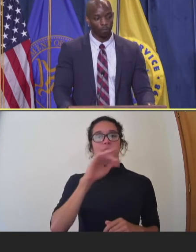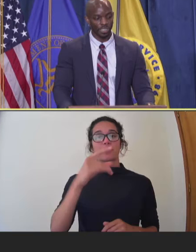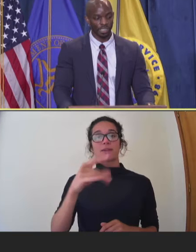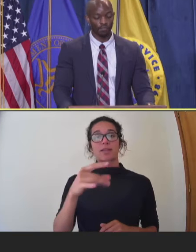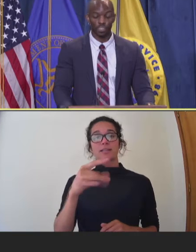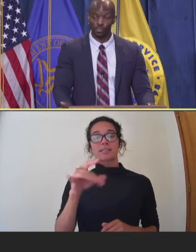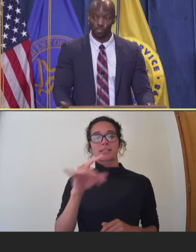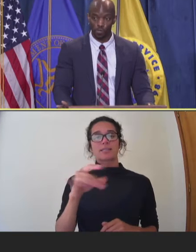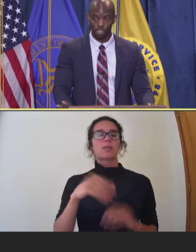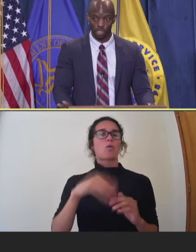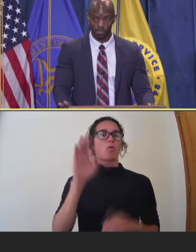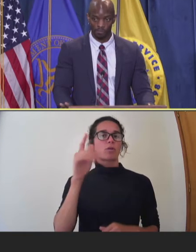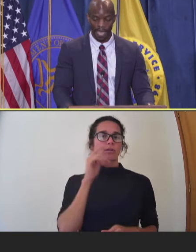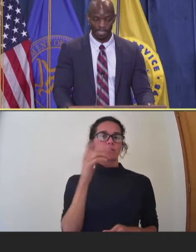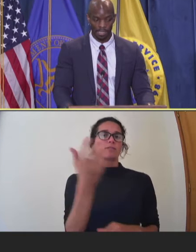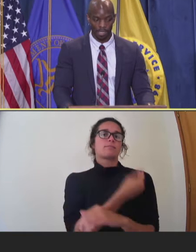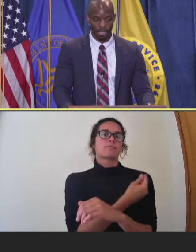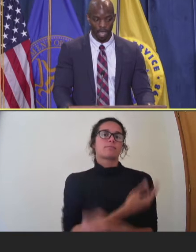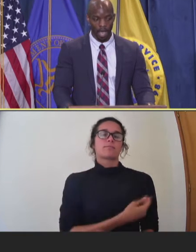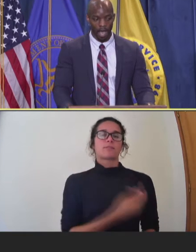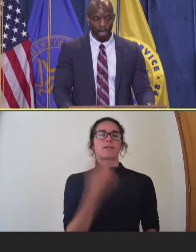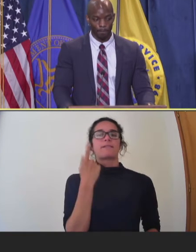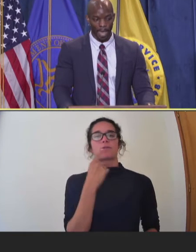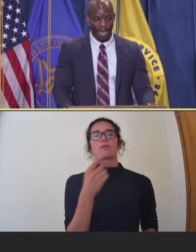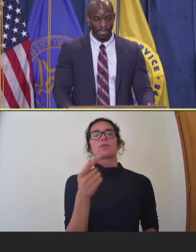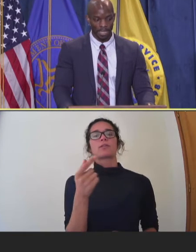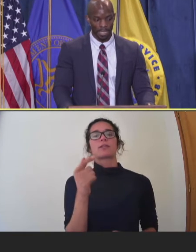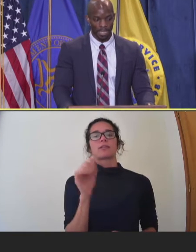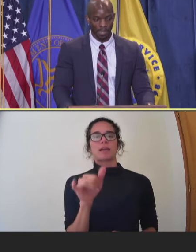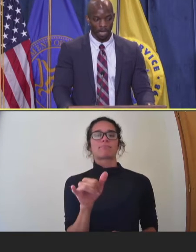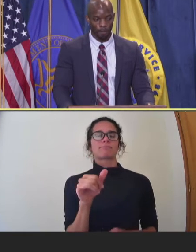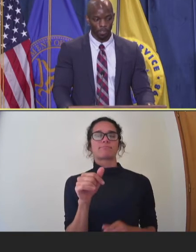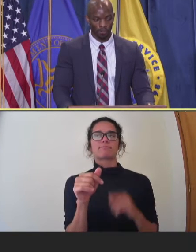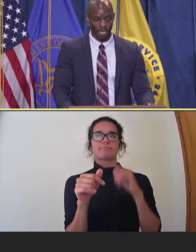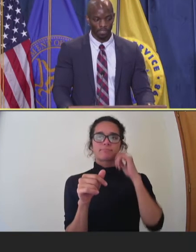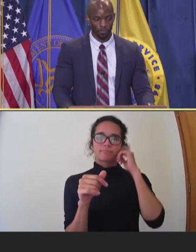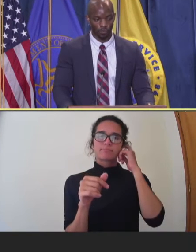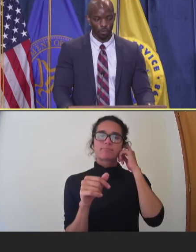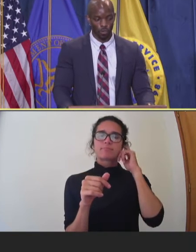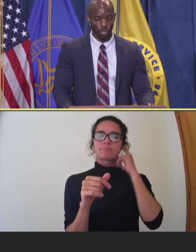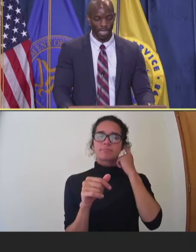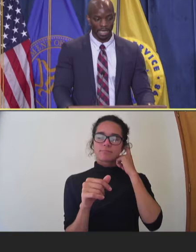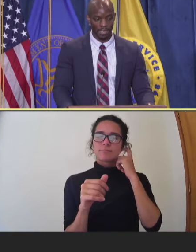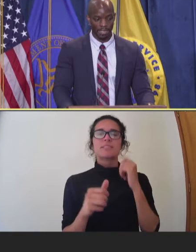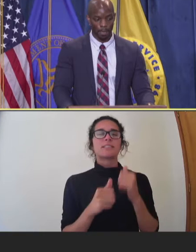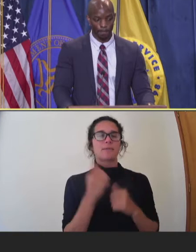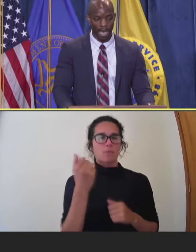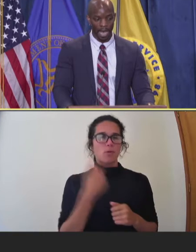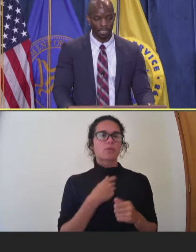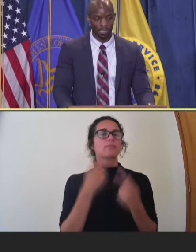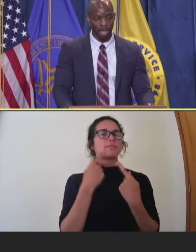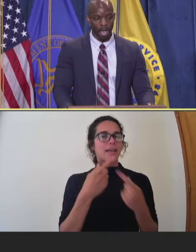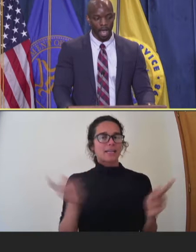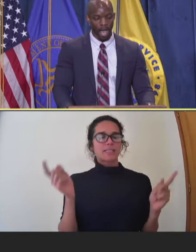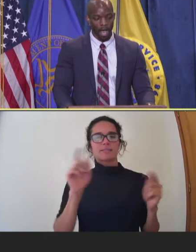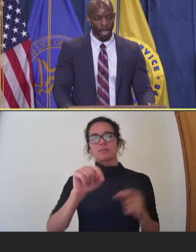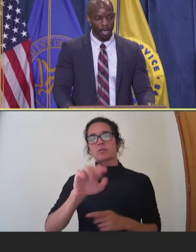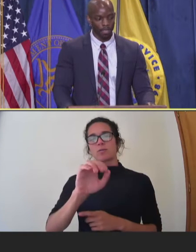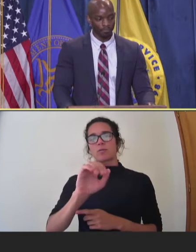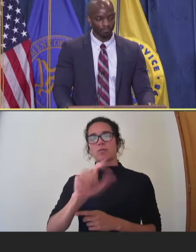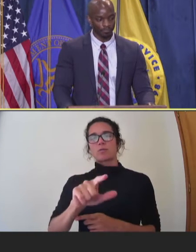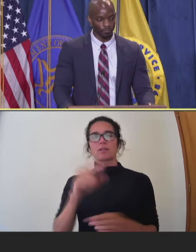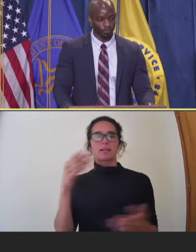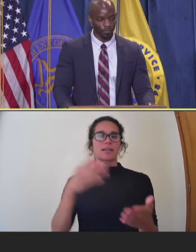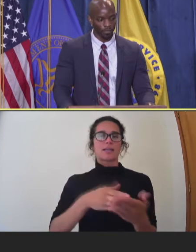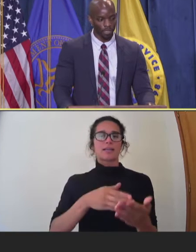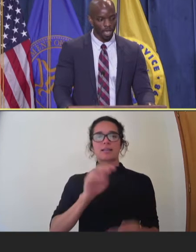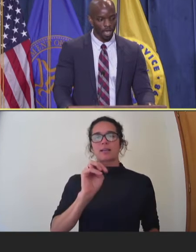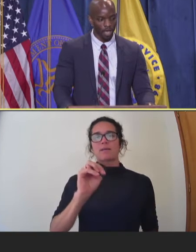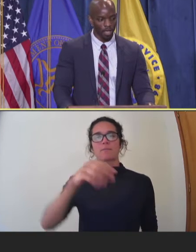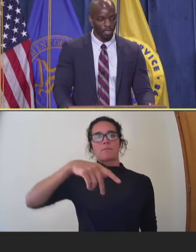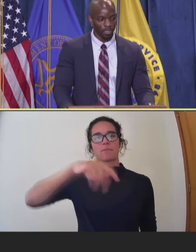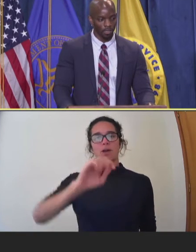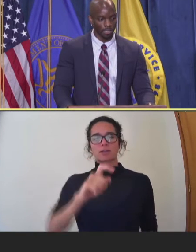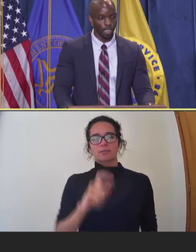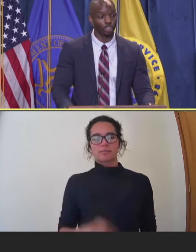received the two dose JYNNEOS vaccine as it is our most effective tool against mpox. Let's see here.